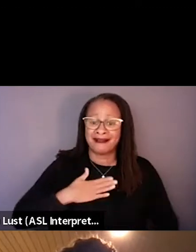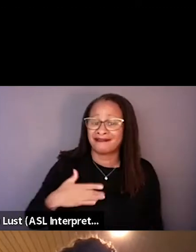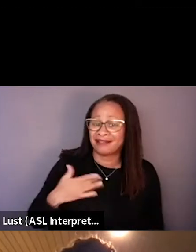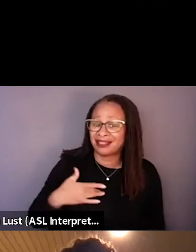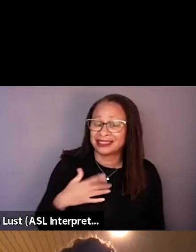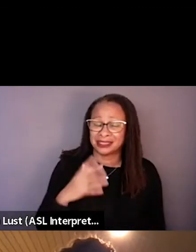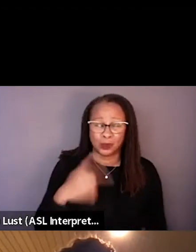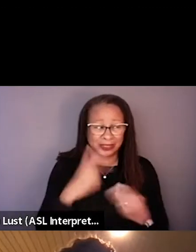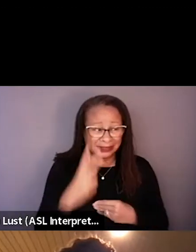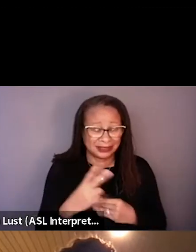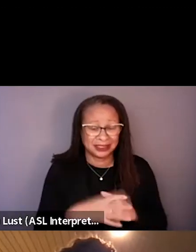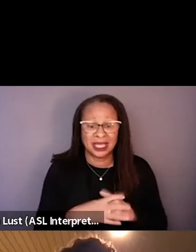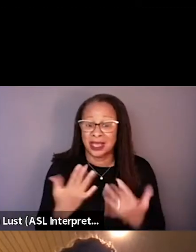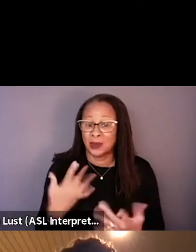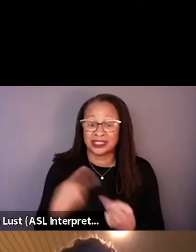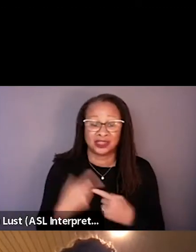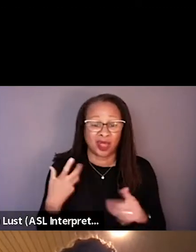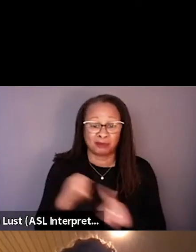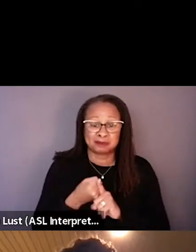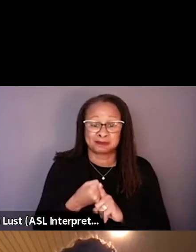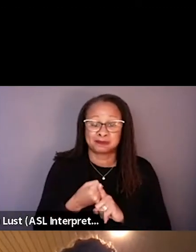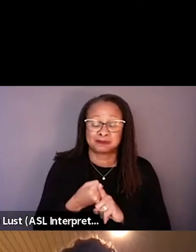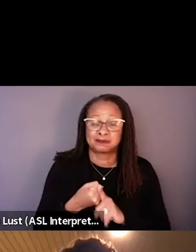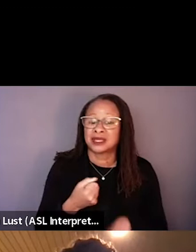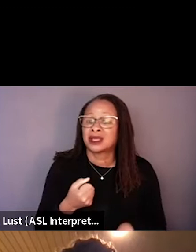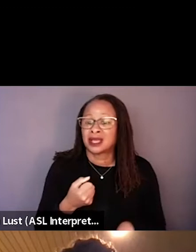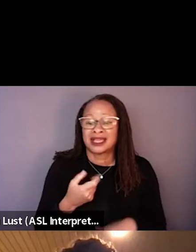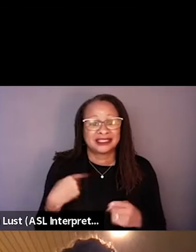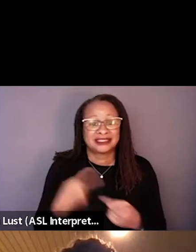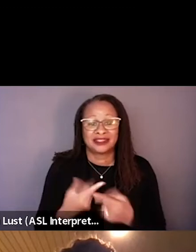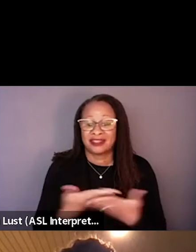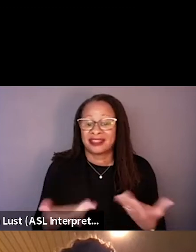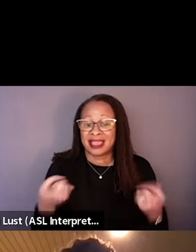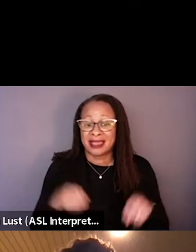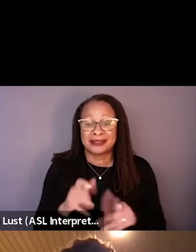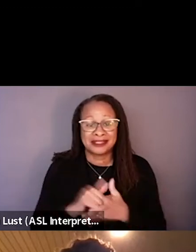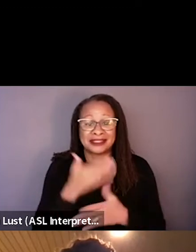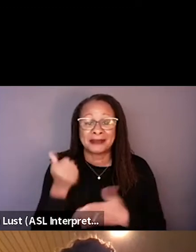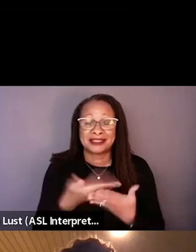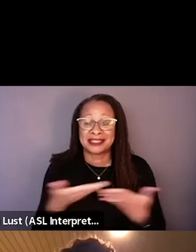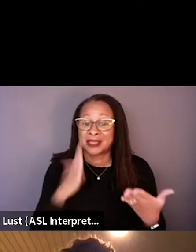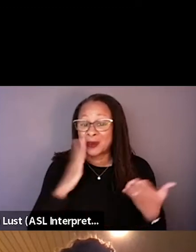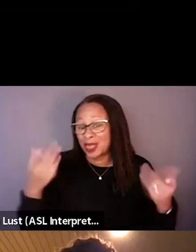and, and yeah, and just wait until I got it. Wait until the thing happens that is the best thing that's gonna happen.